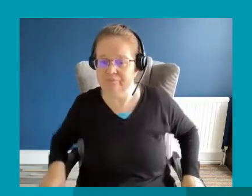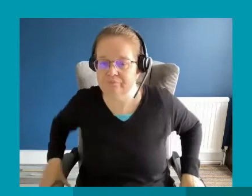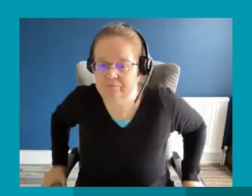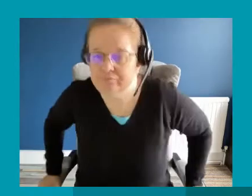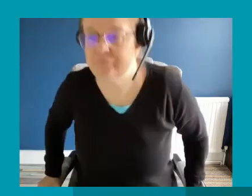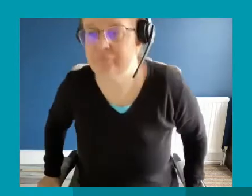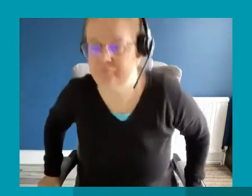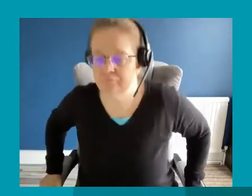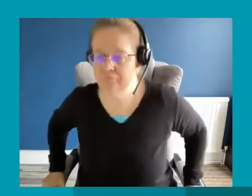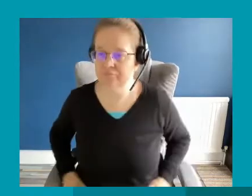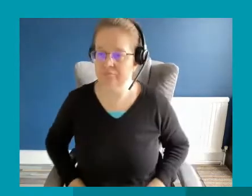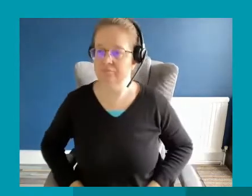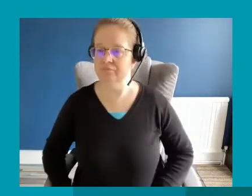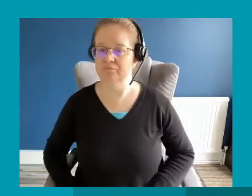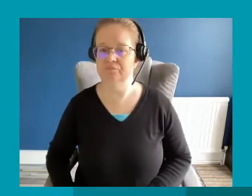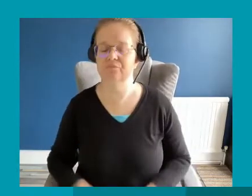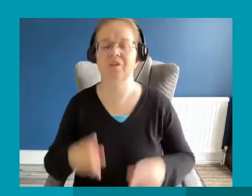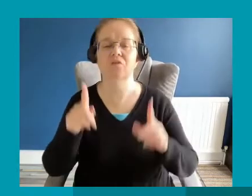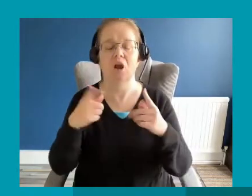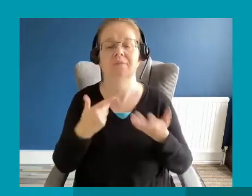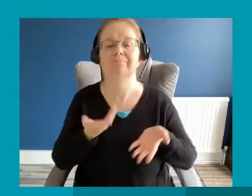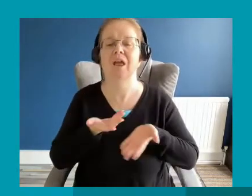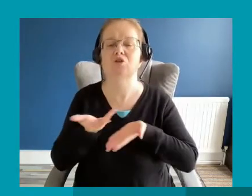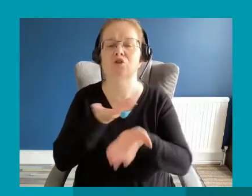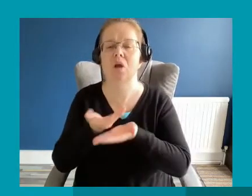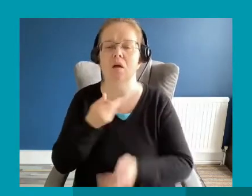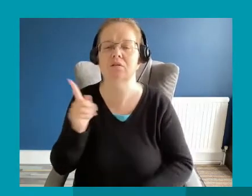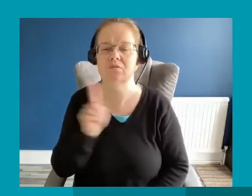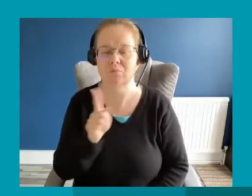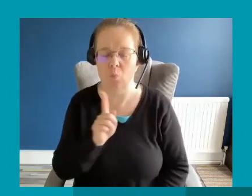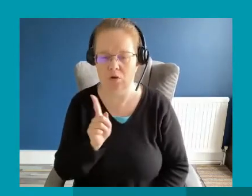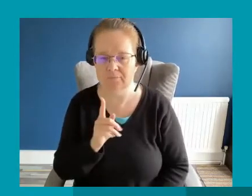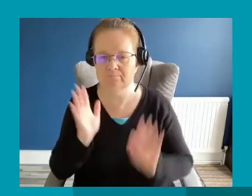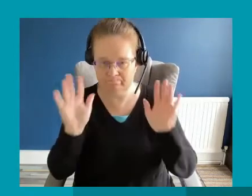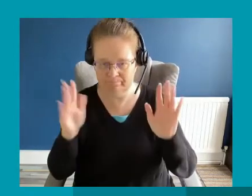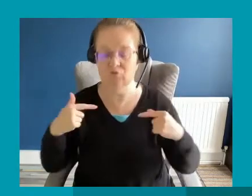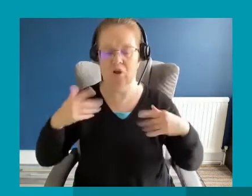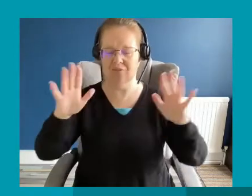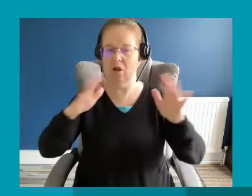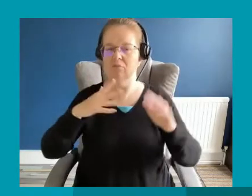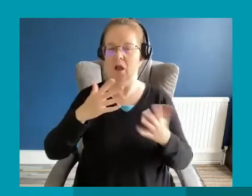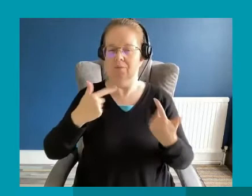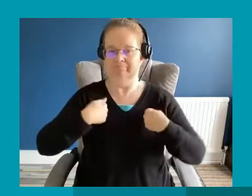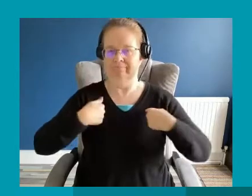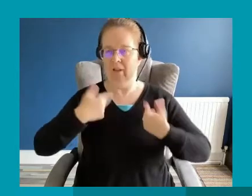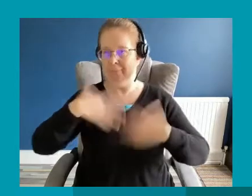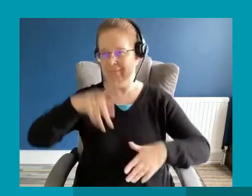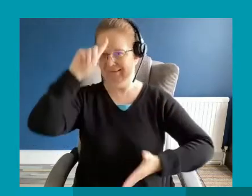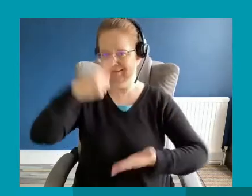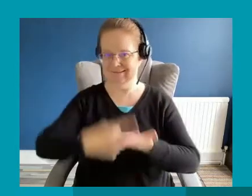So what to discuss, right? You've made the decision. You're gonna you're gonna go there.